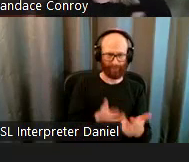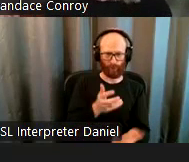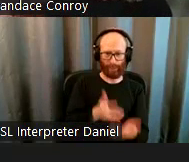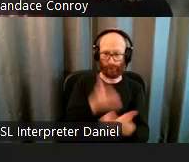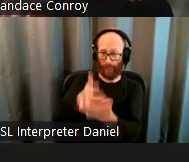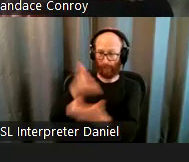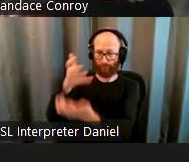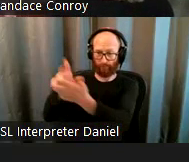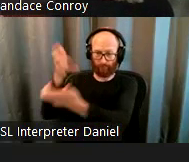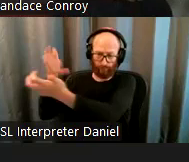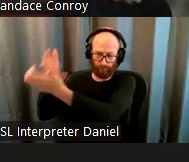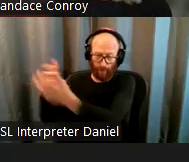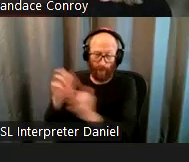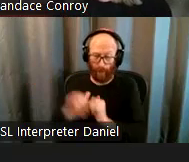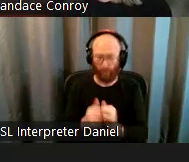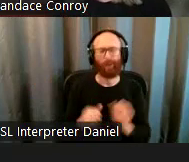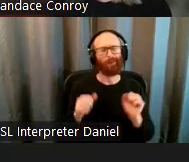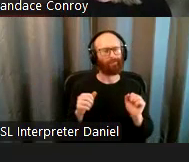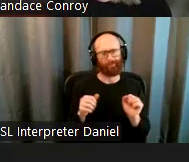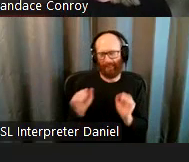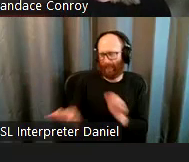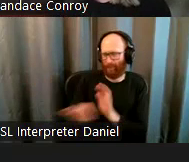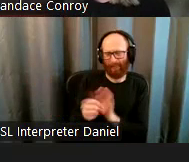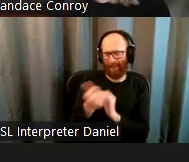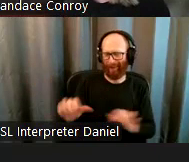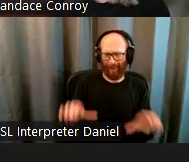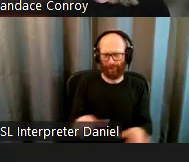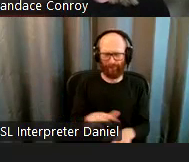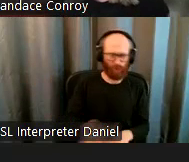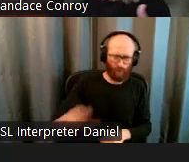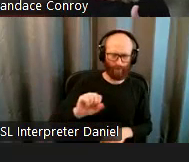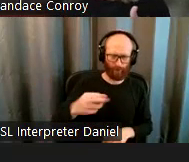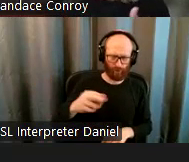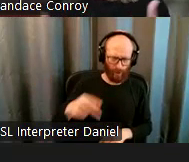Pick an activity in the shop, present to your peers on the PPE needed. So we